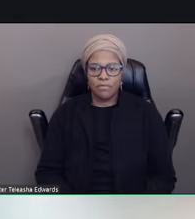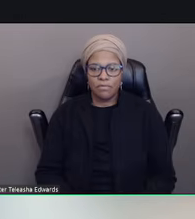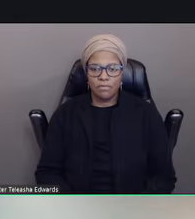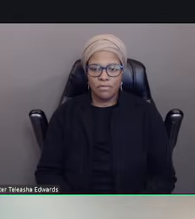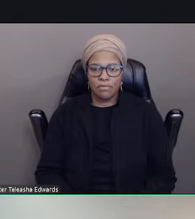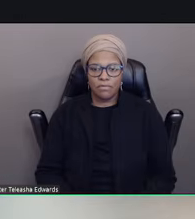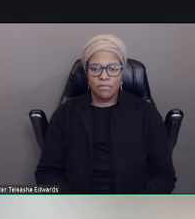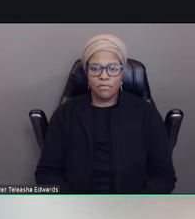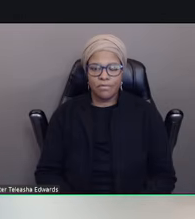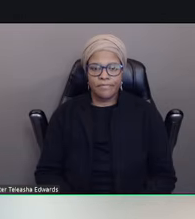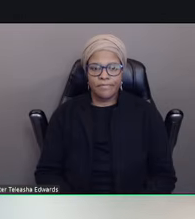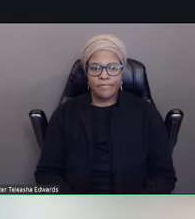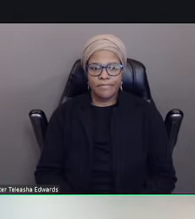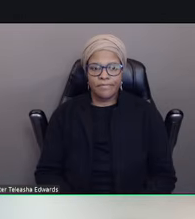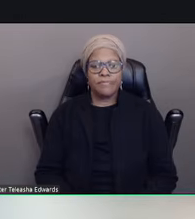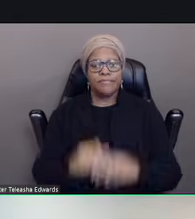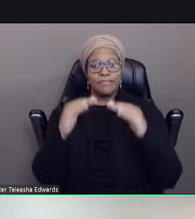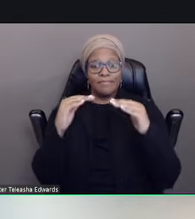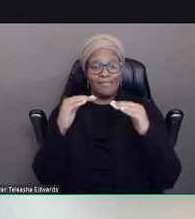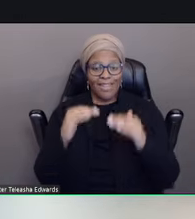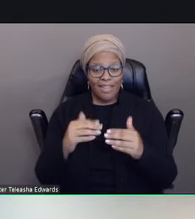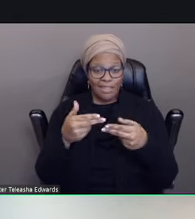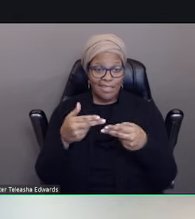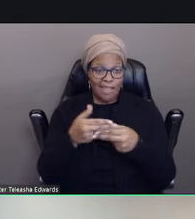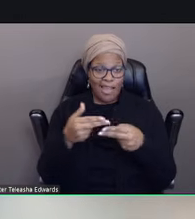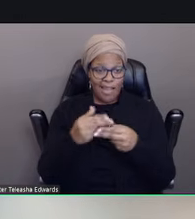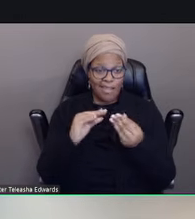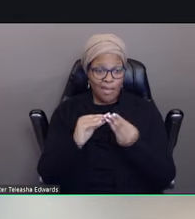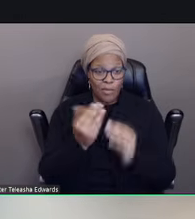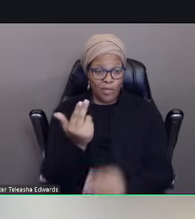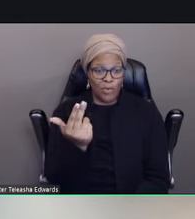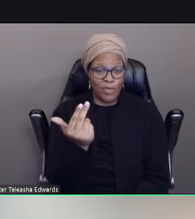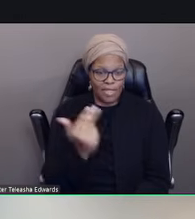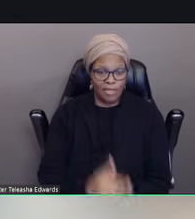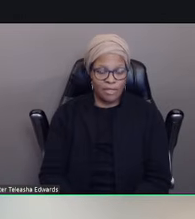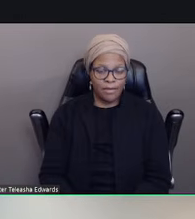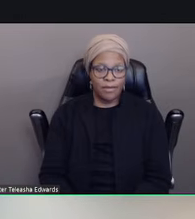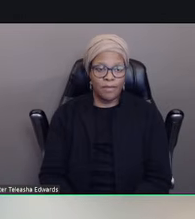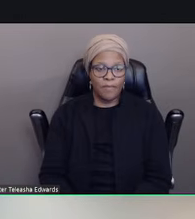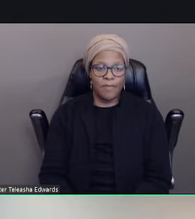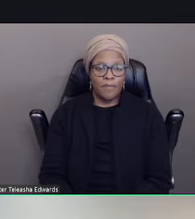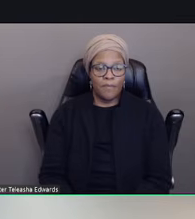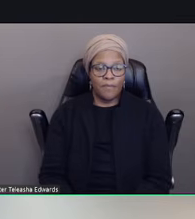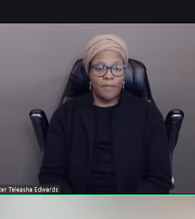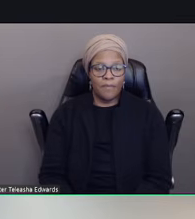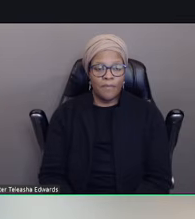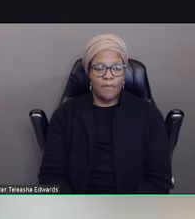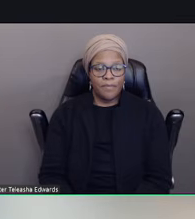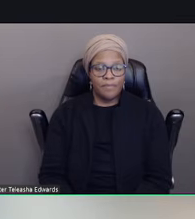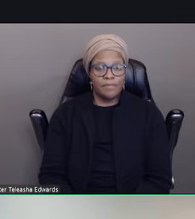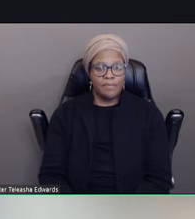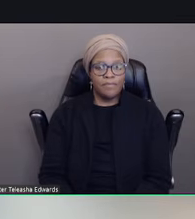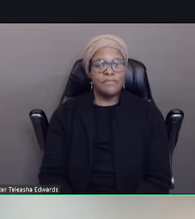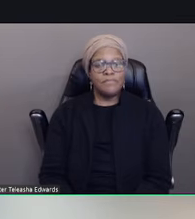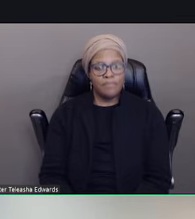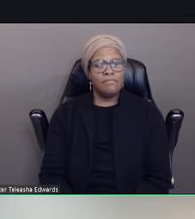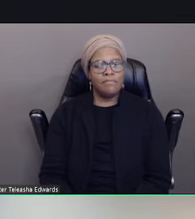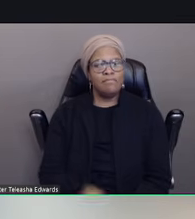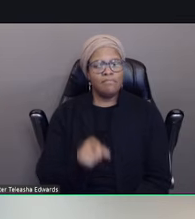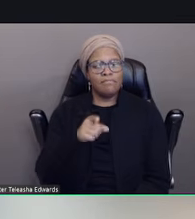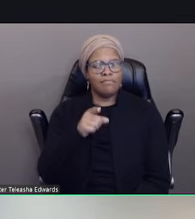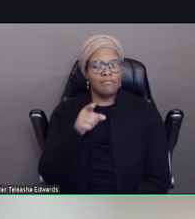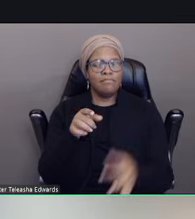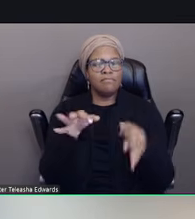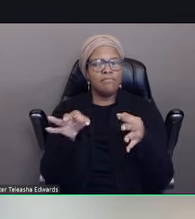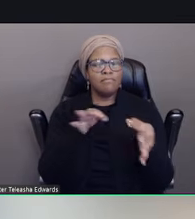The next slide, slide 13, um talks about the specific responsibilities of the ROOTS Hub